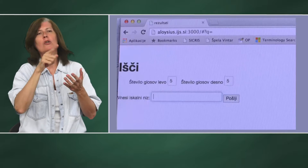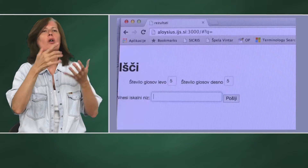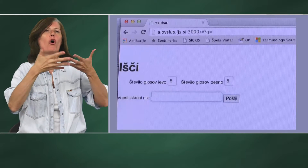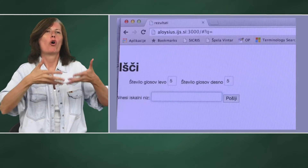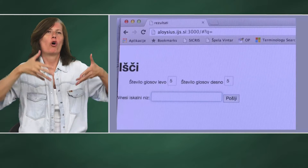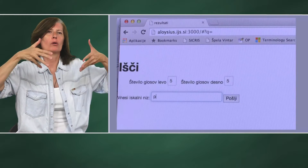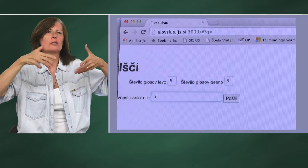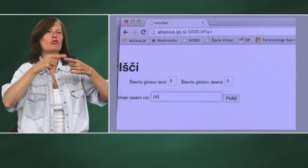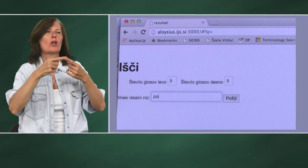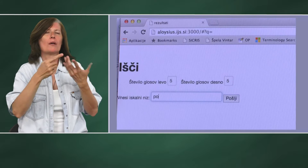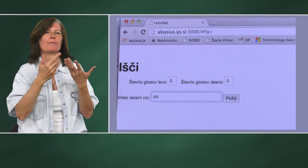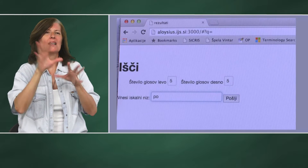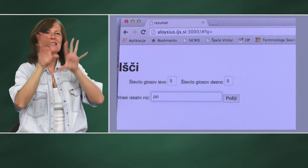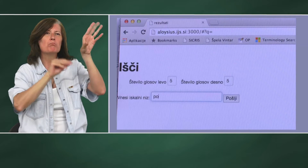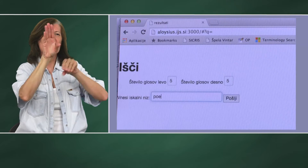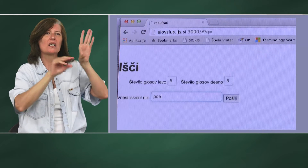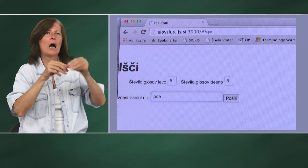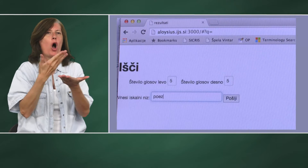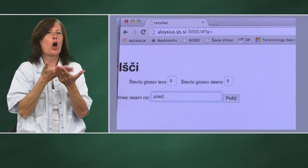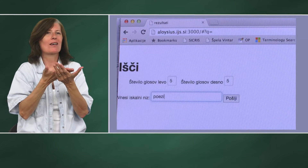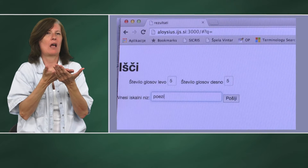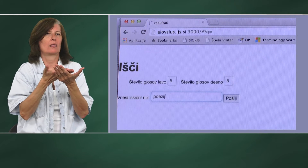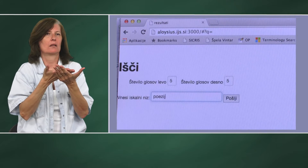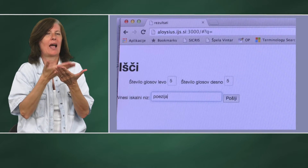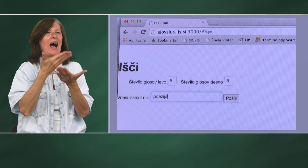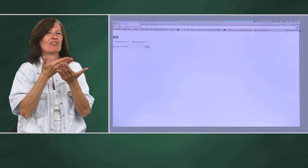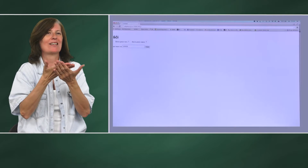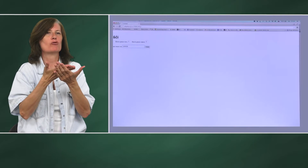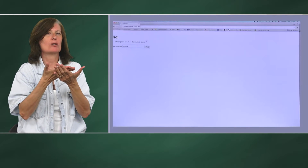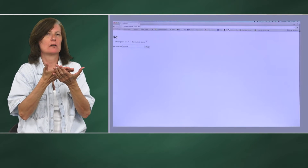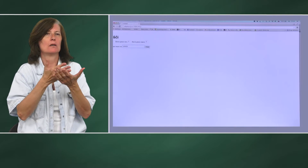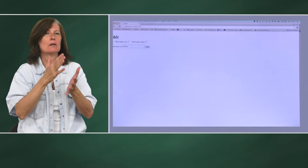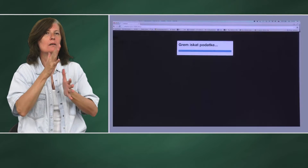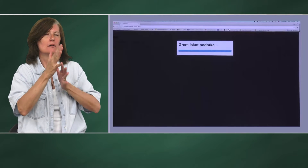The project deals with a corpus – a collection of basic authentic signs